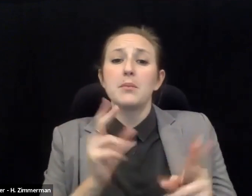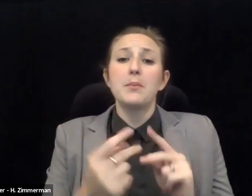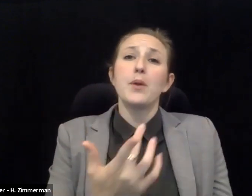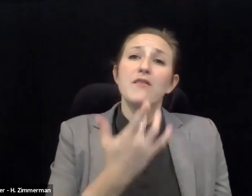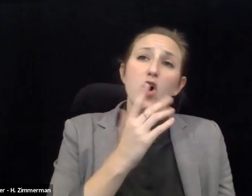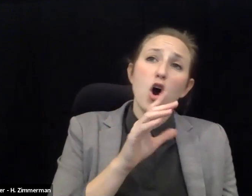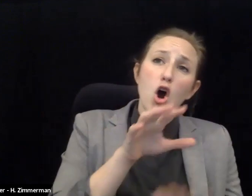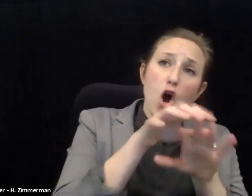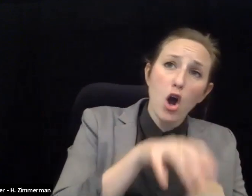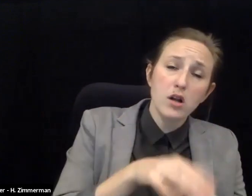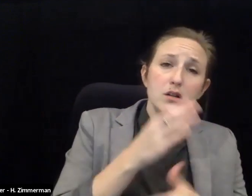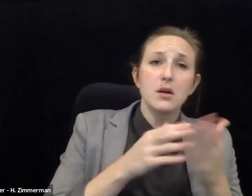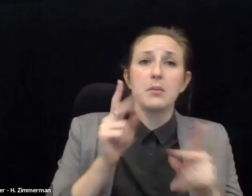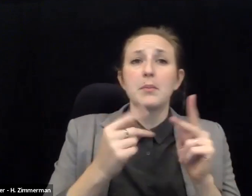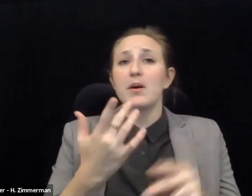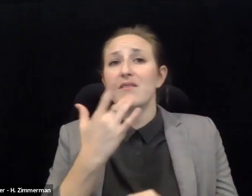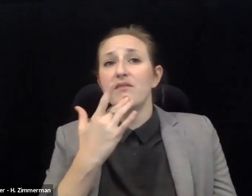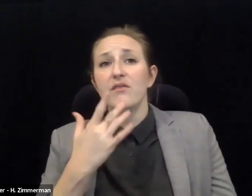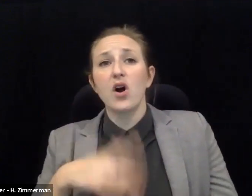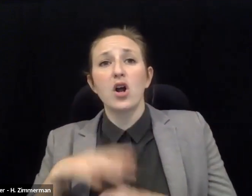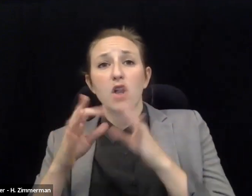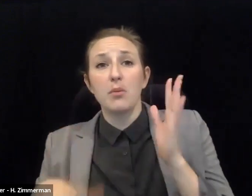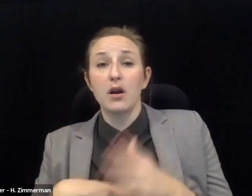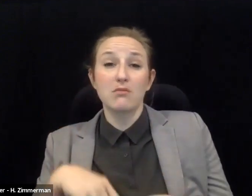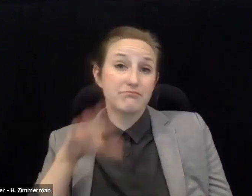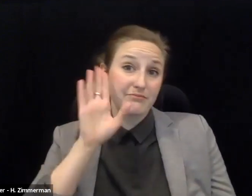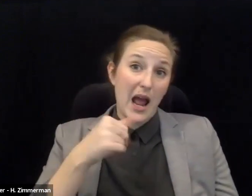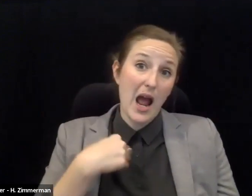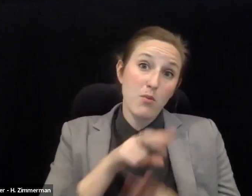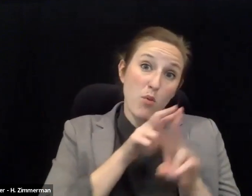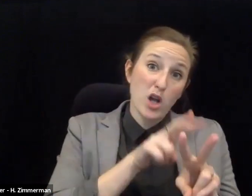be honest right now, just with my preference I'm watching the interpreter more than the captions